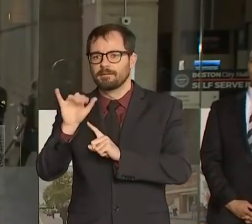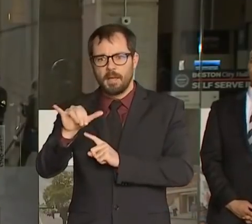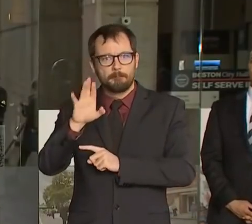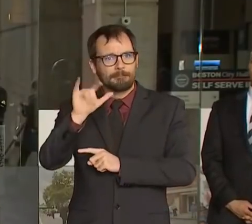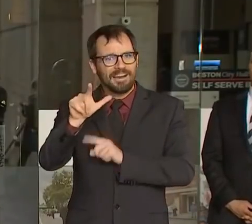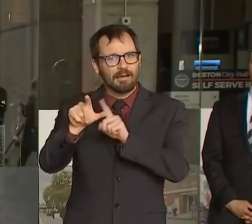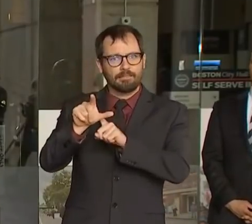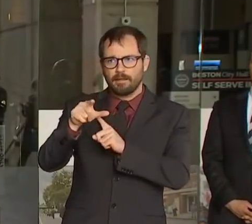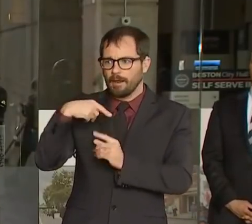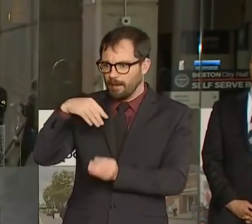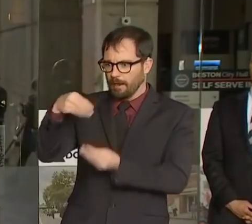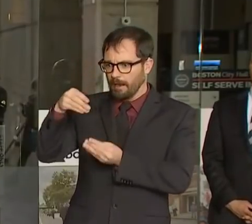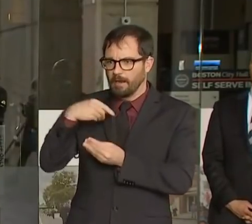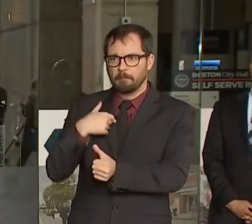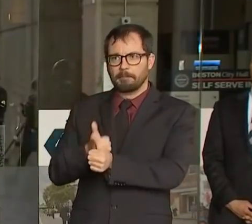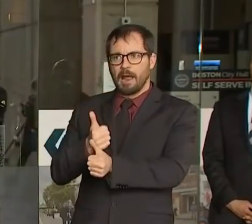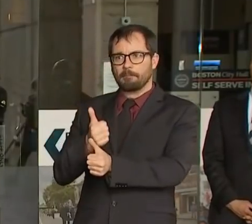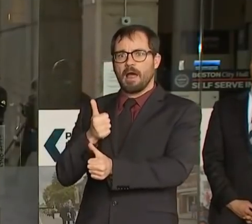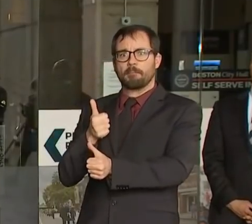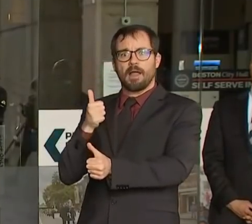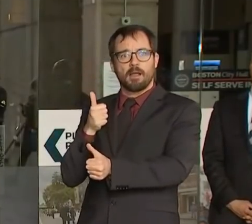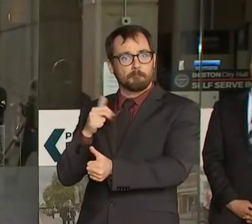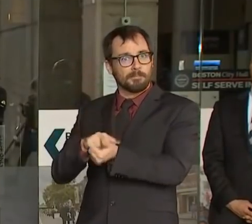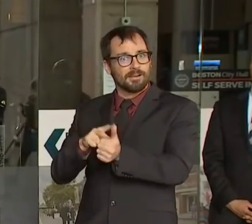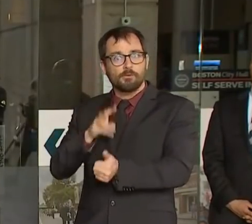SEWER SHUT OFF IN THE FEES HAVE